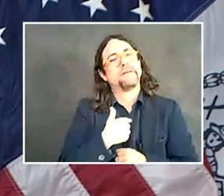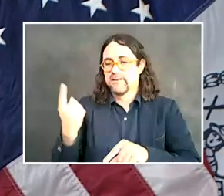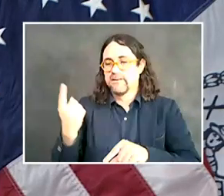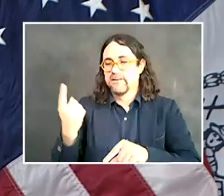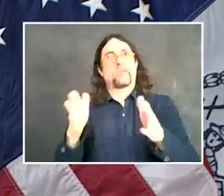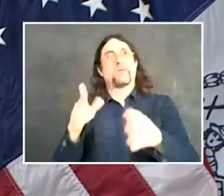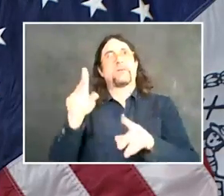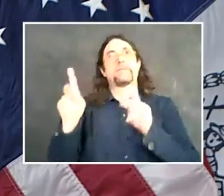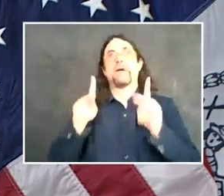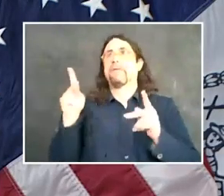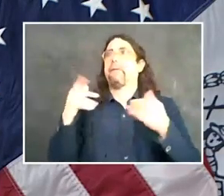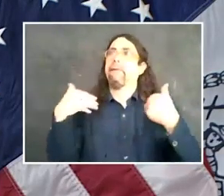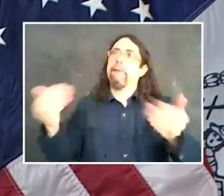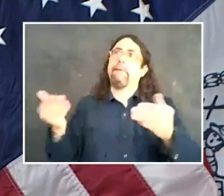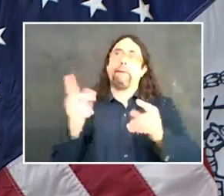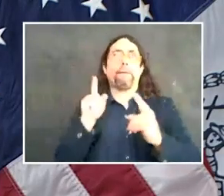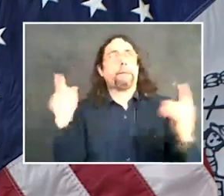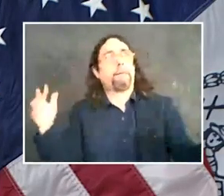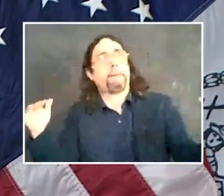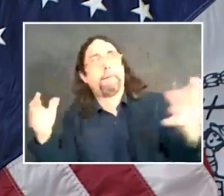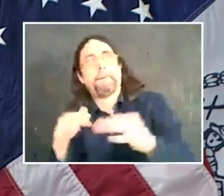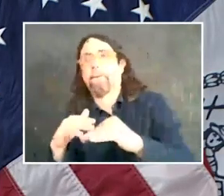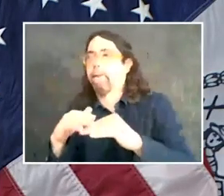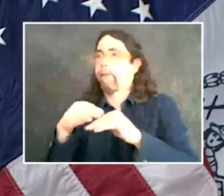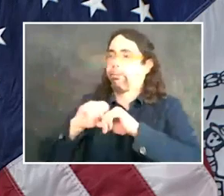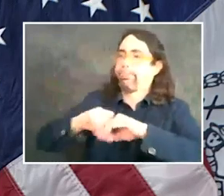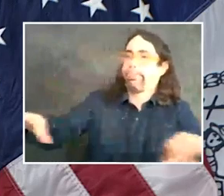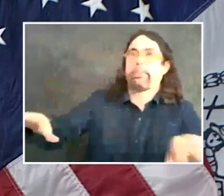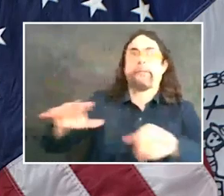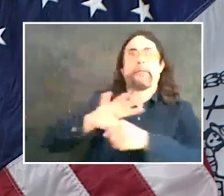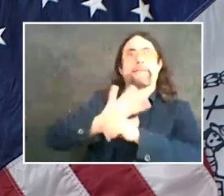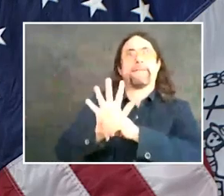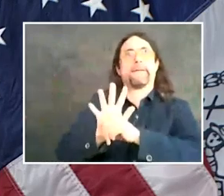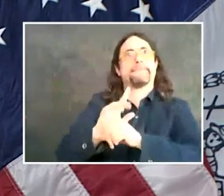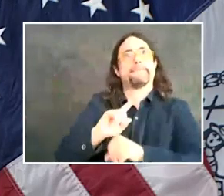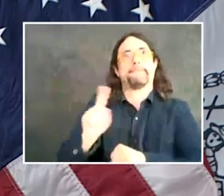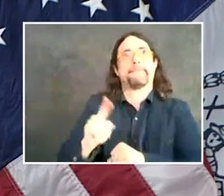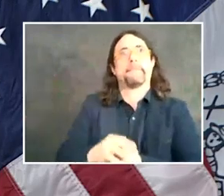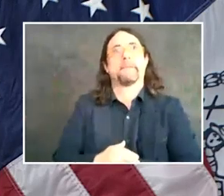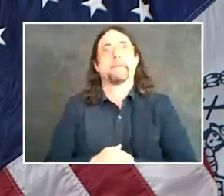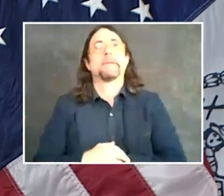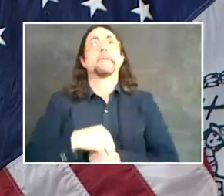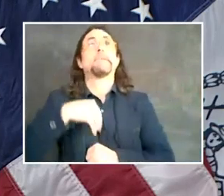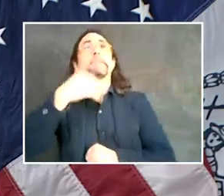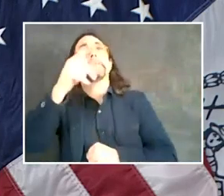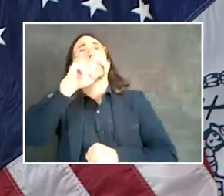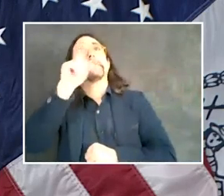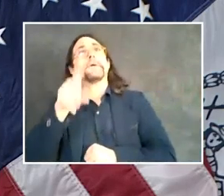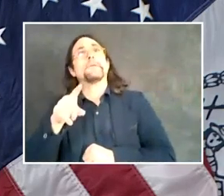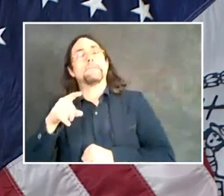YORKERS AS A WHOLE. NEXT WE HAVE HENRY FROM